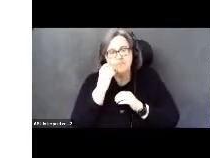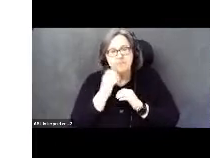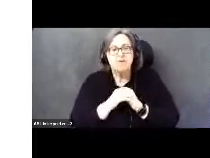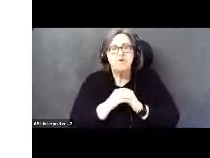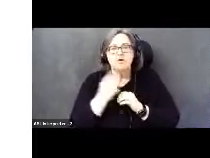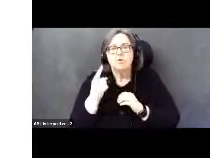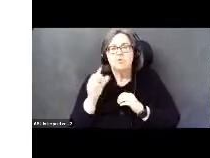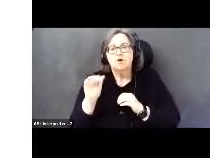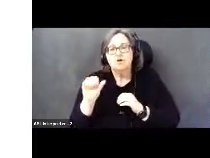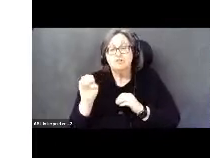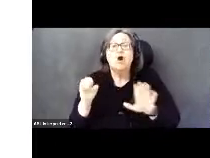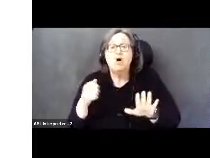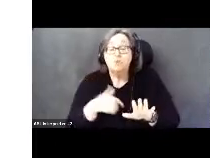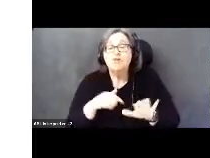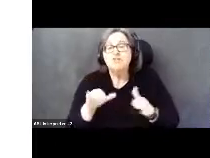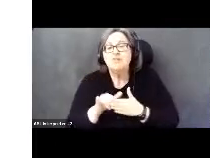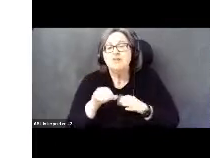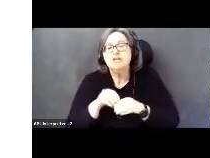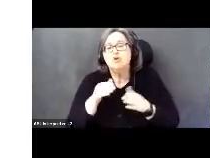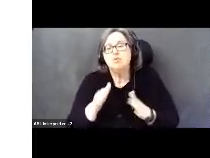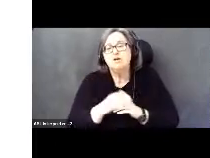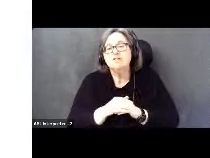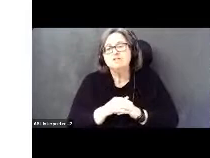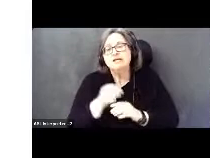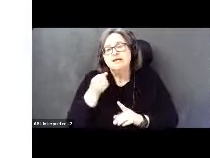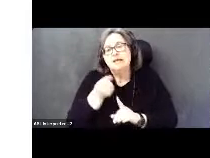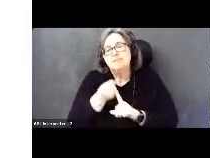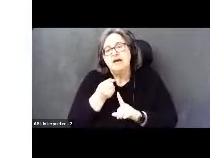we do it in a way that impacts and